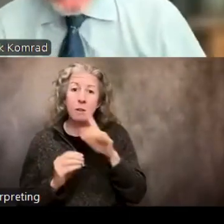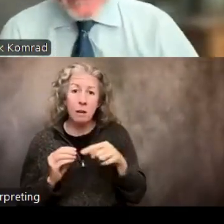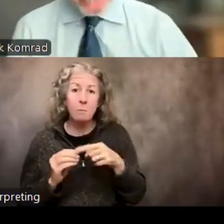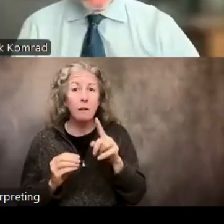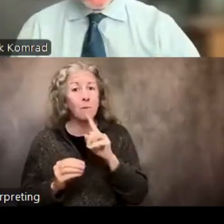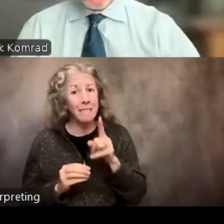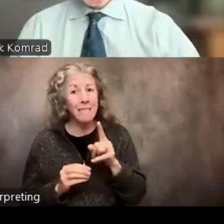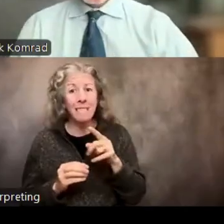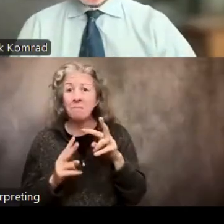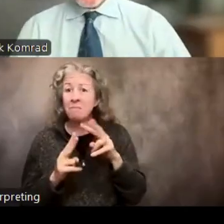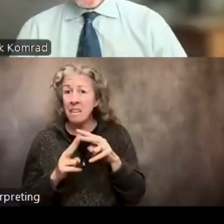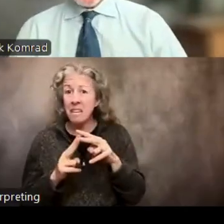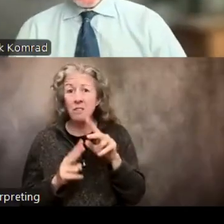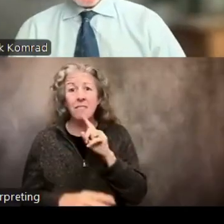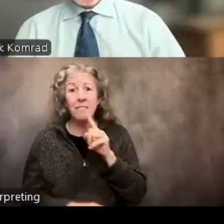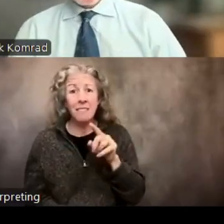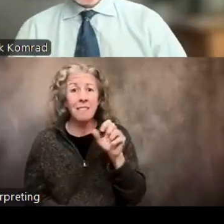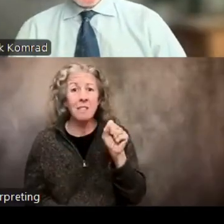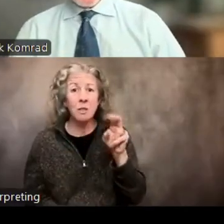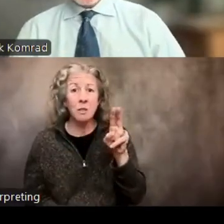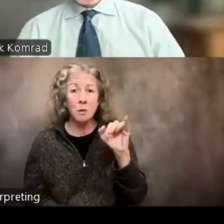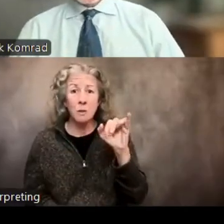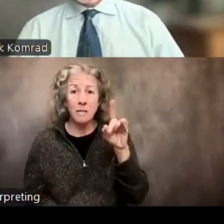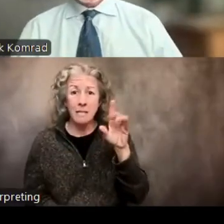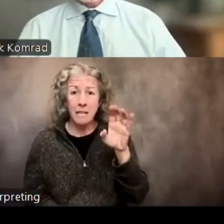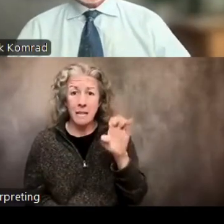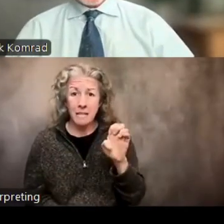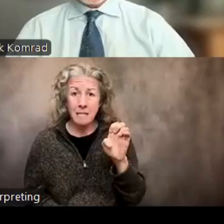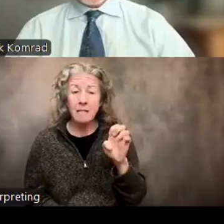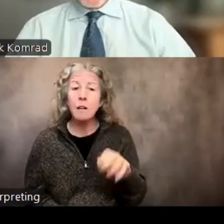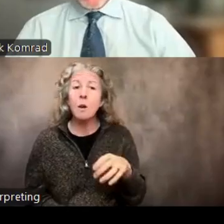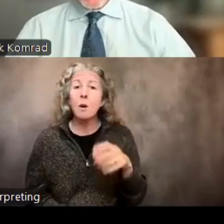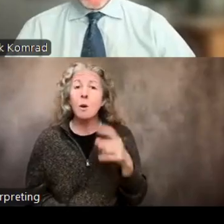case. So on one hand, we have the suicide that we should